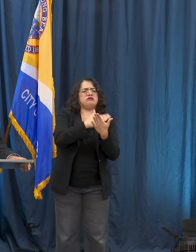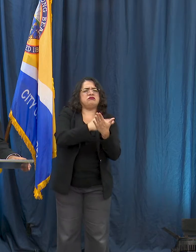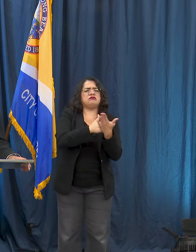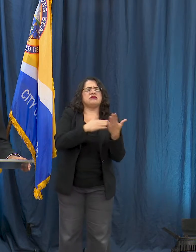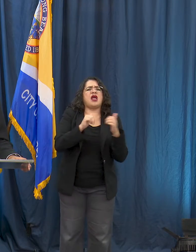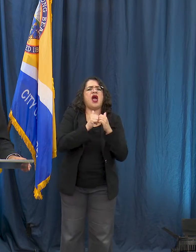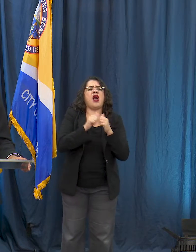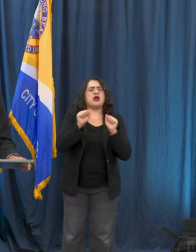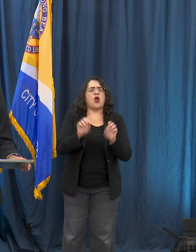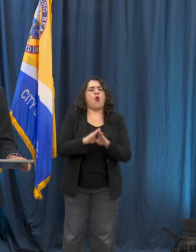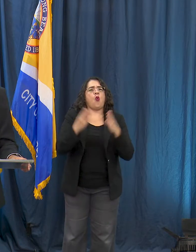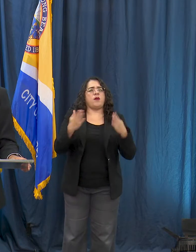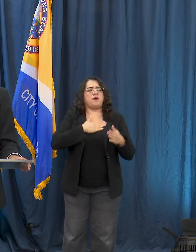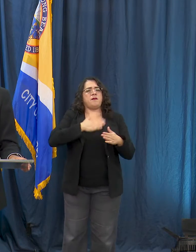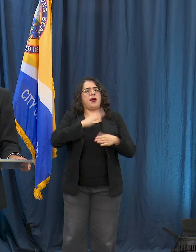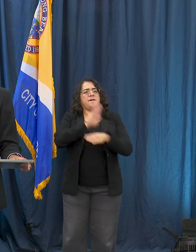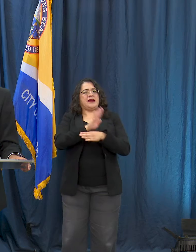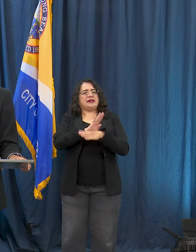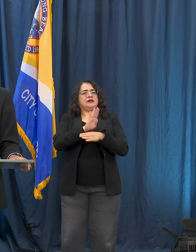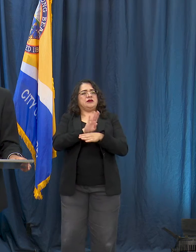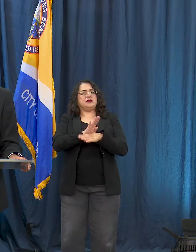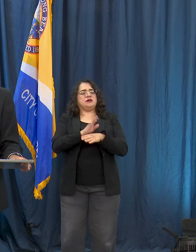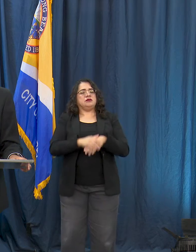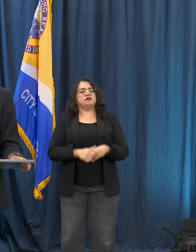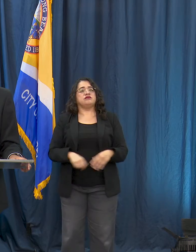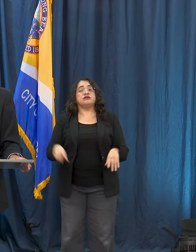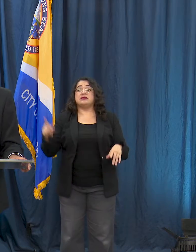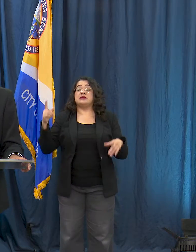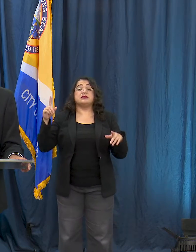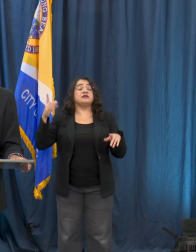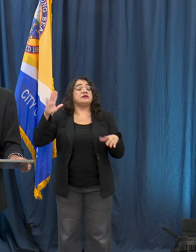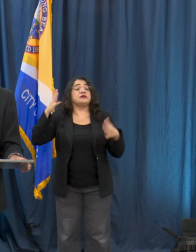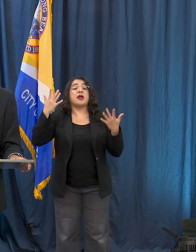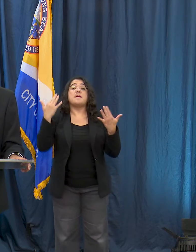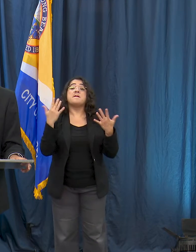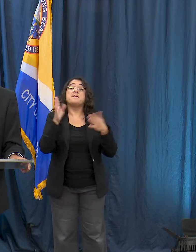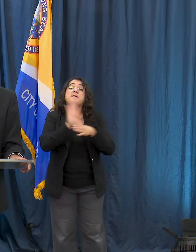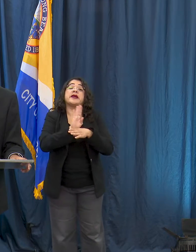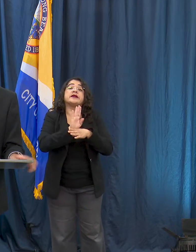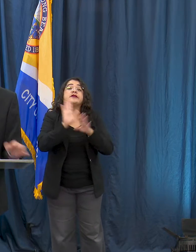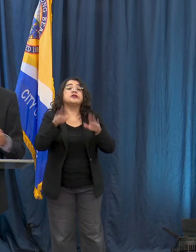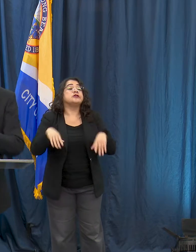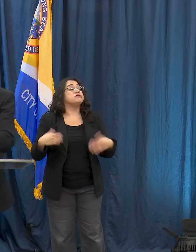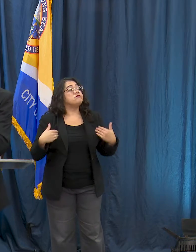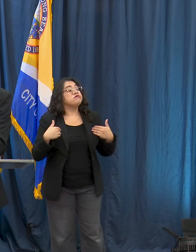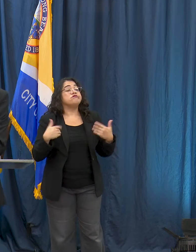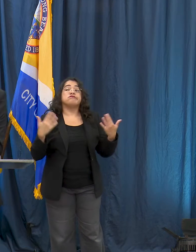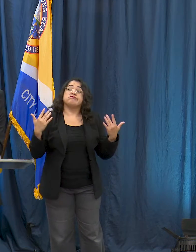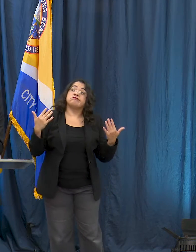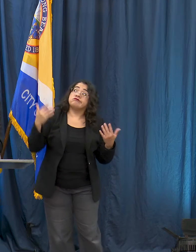safely. We don't want businesses just to wait, we want people to prepare because as we can see,